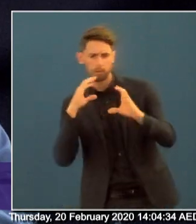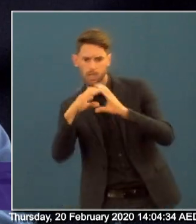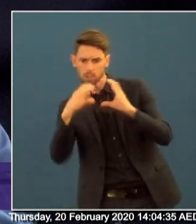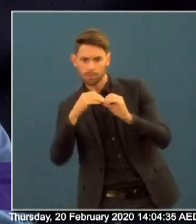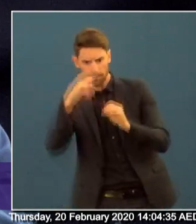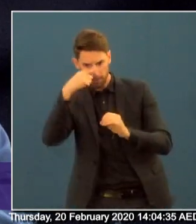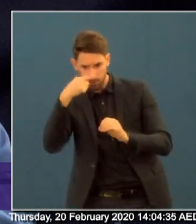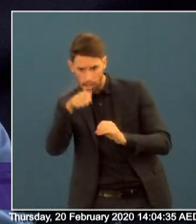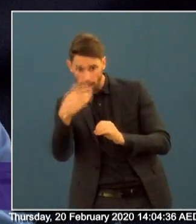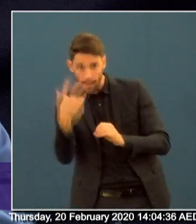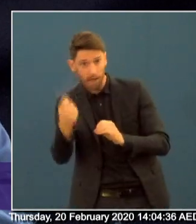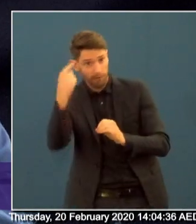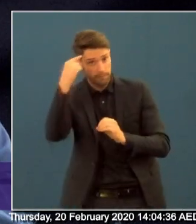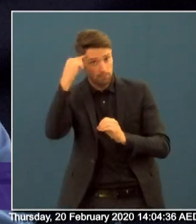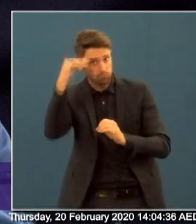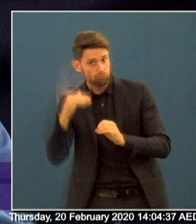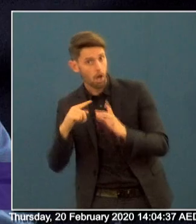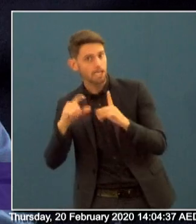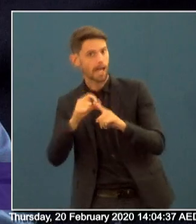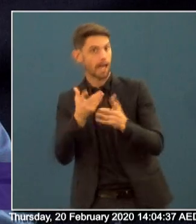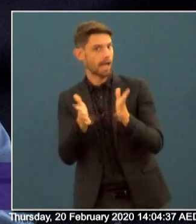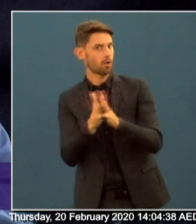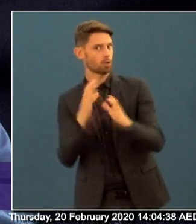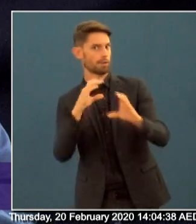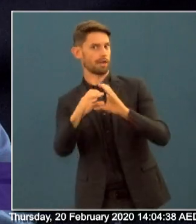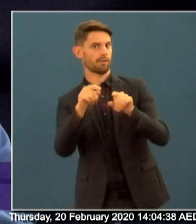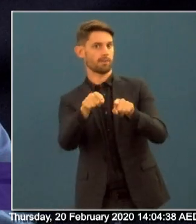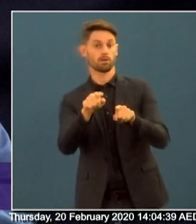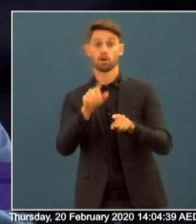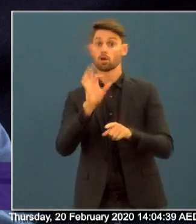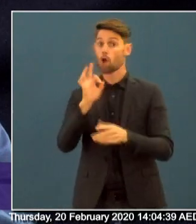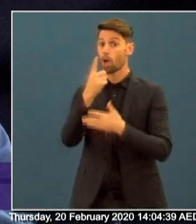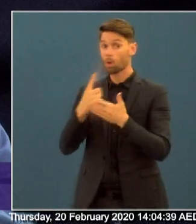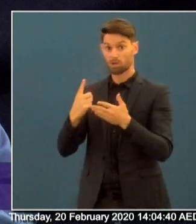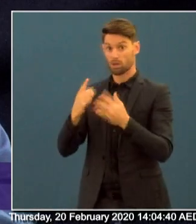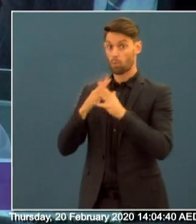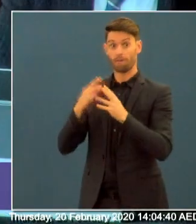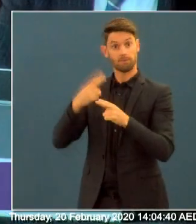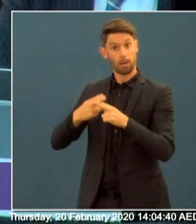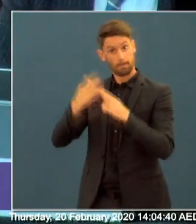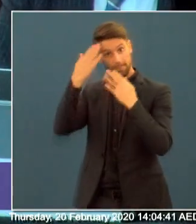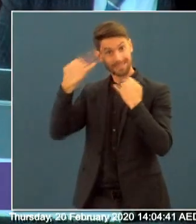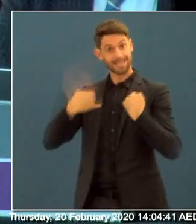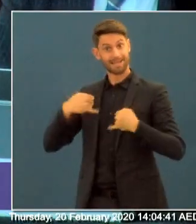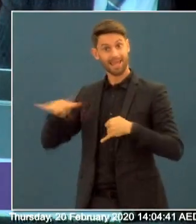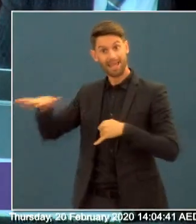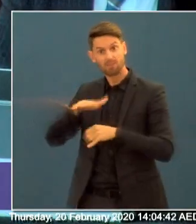with intellectual disability, which are equally relevant to whole of health as they are to mental health. And so would it be fair to say,